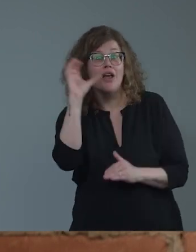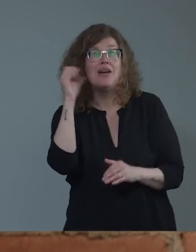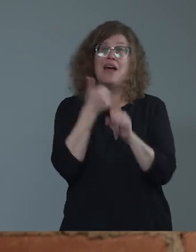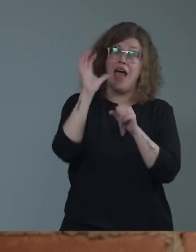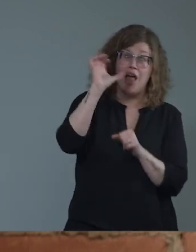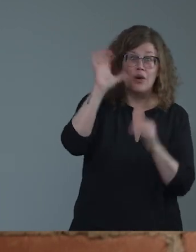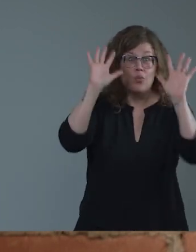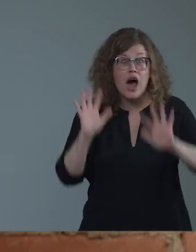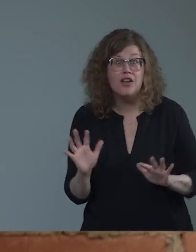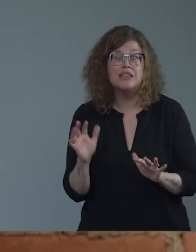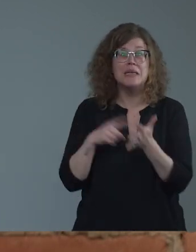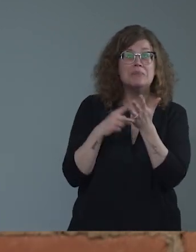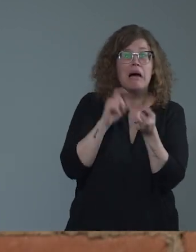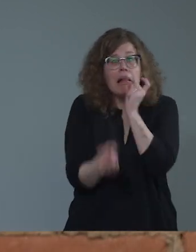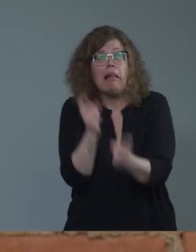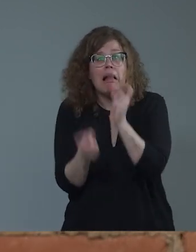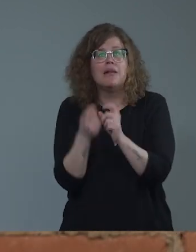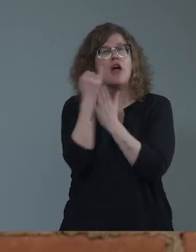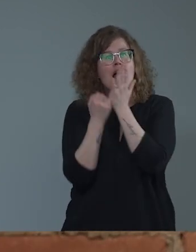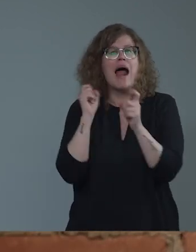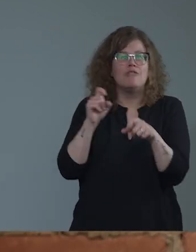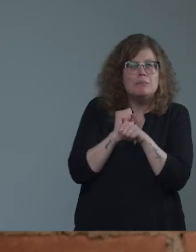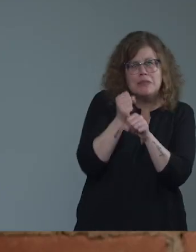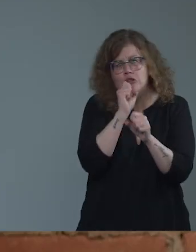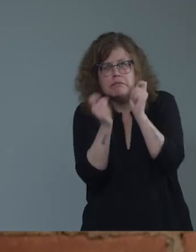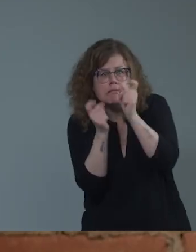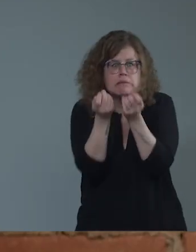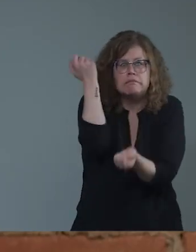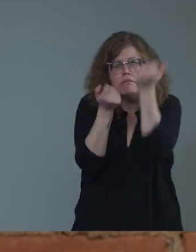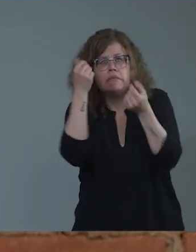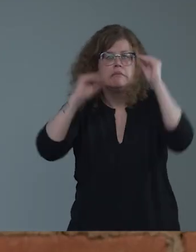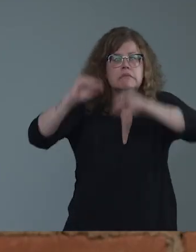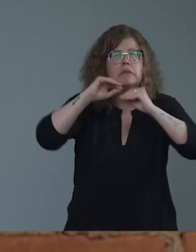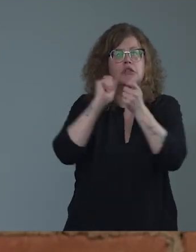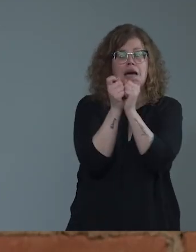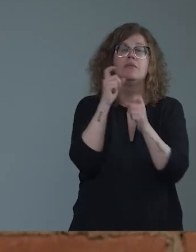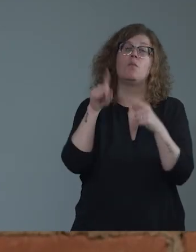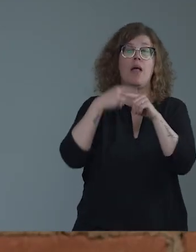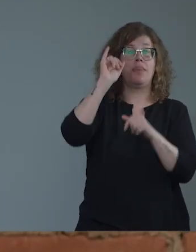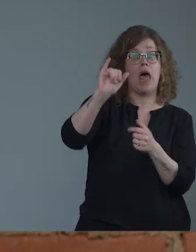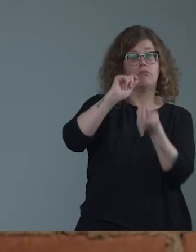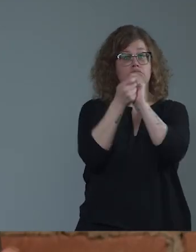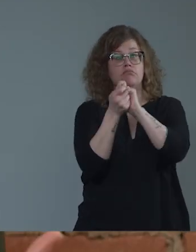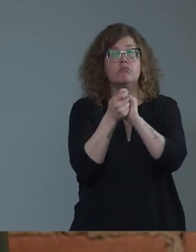forever, especially outside, especially in Calgary weather. So we have to plan for when an artwork is